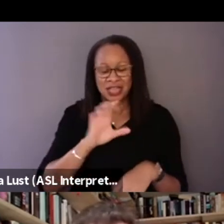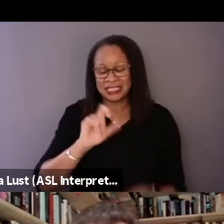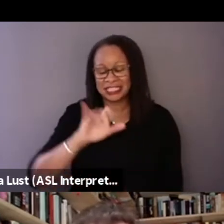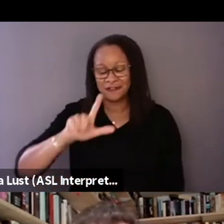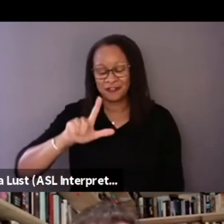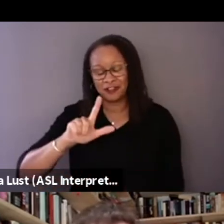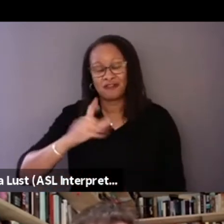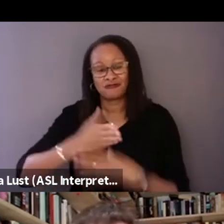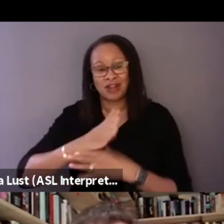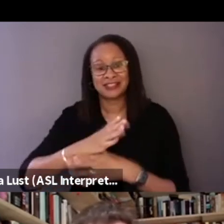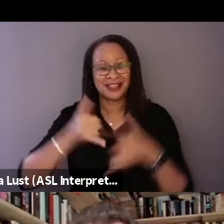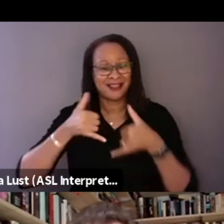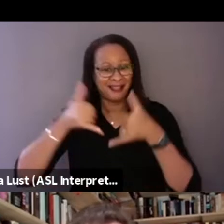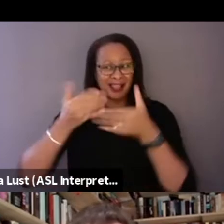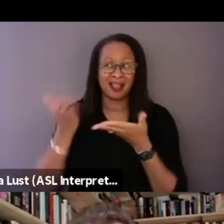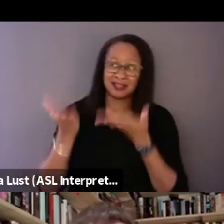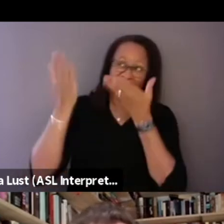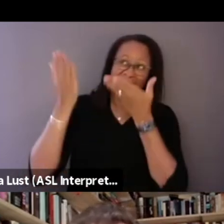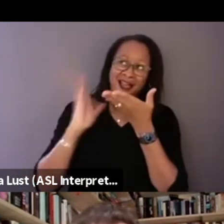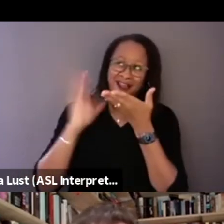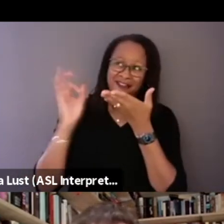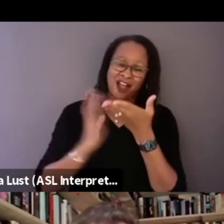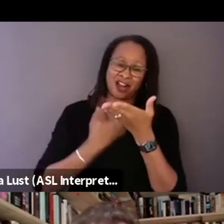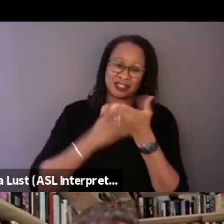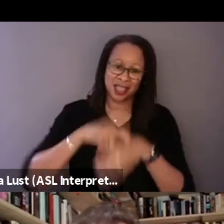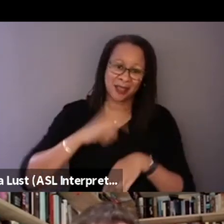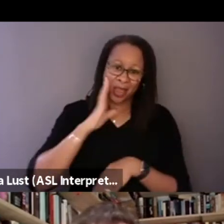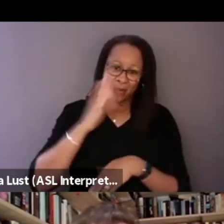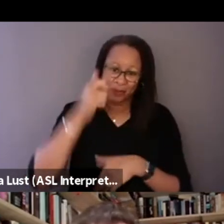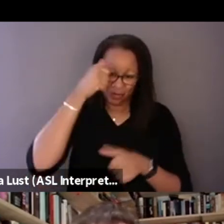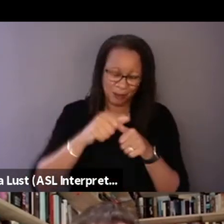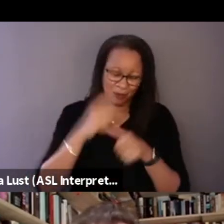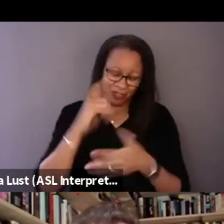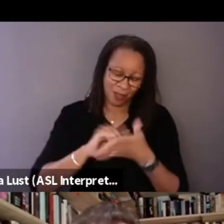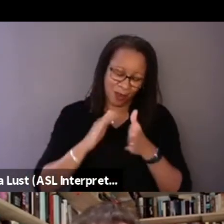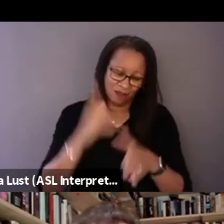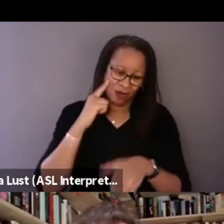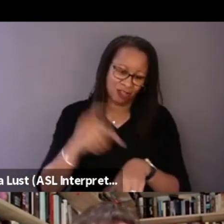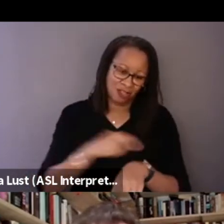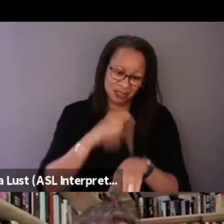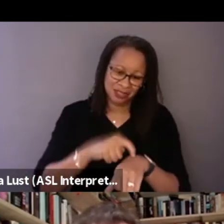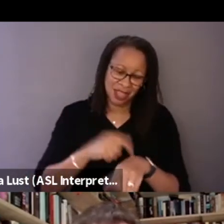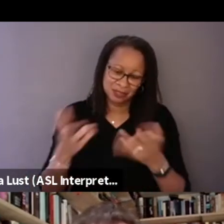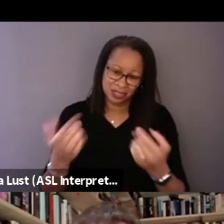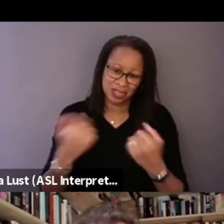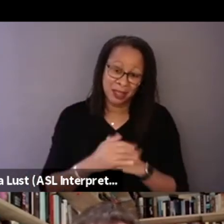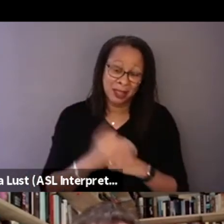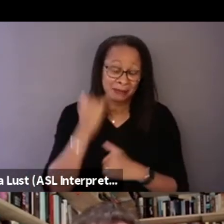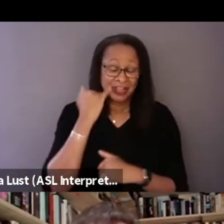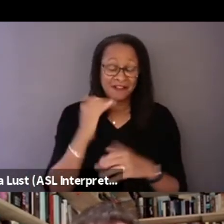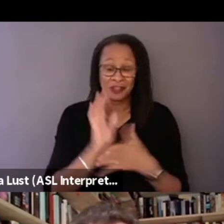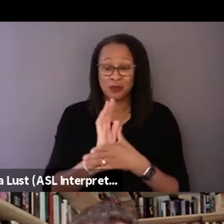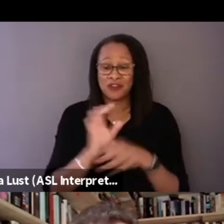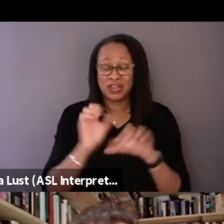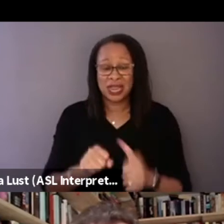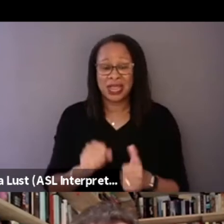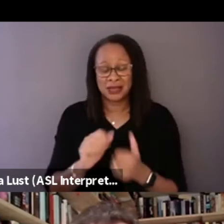and will be remembered that way for a long time to come. And if the movie can be a small part of that, I think it's timeless.